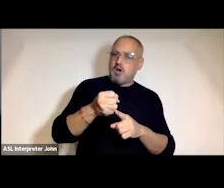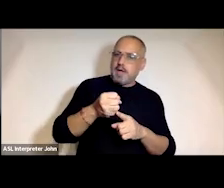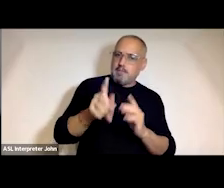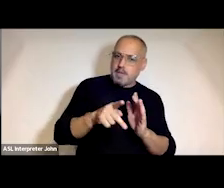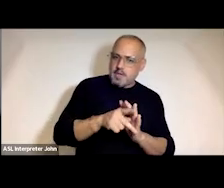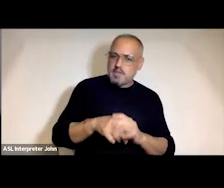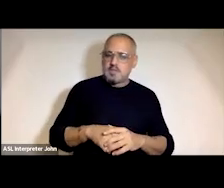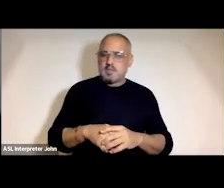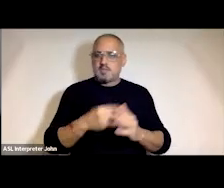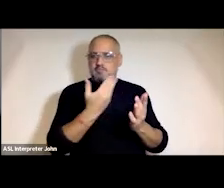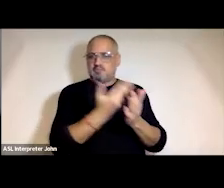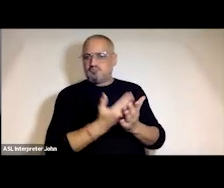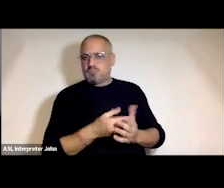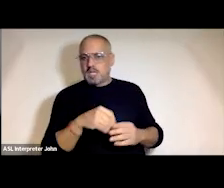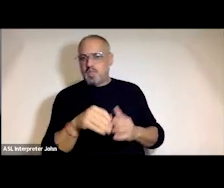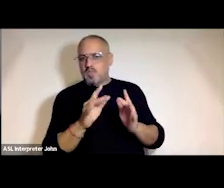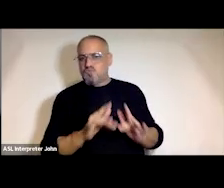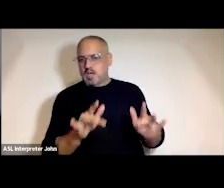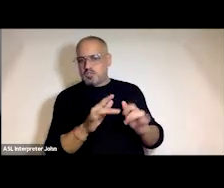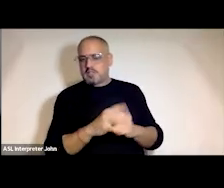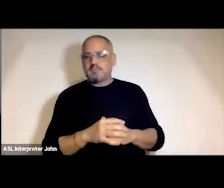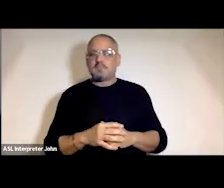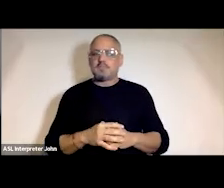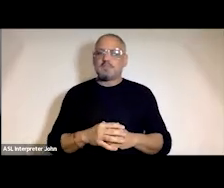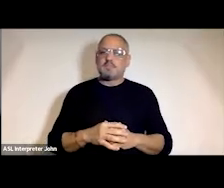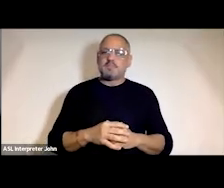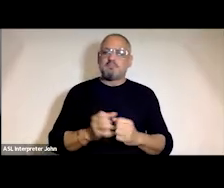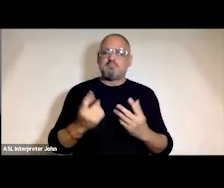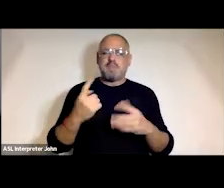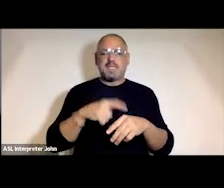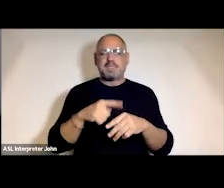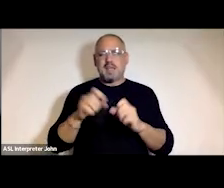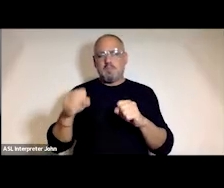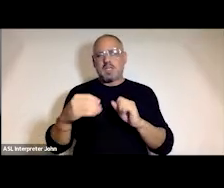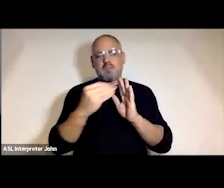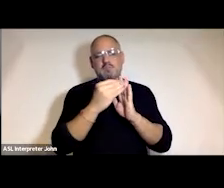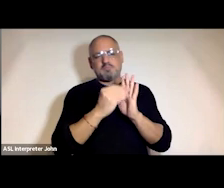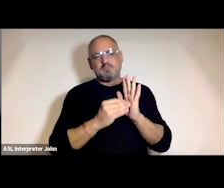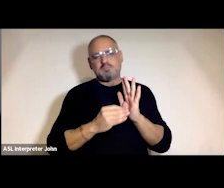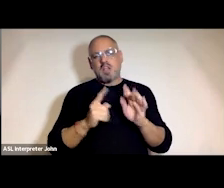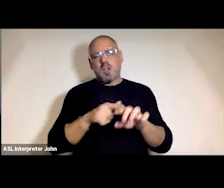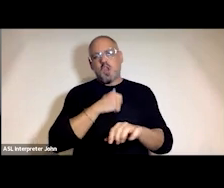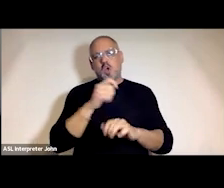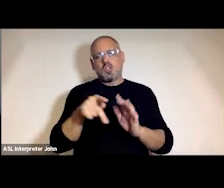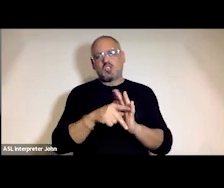that are documented in the records. And a lot of times these can be documented in longer term hospital stays,